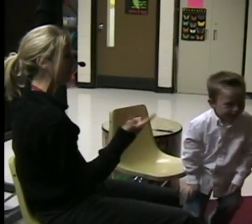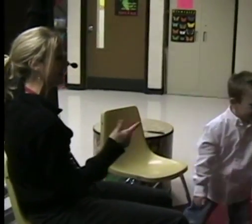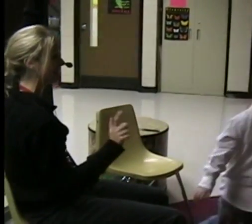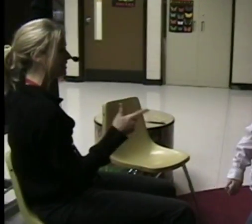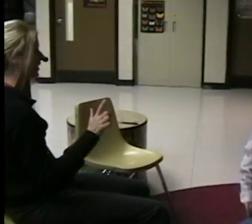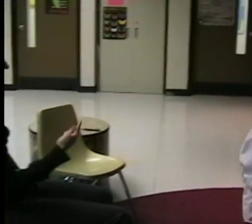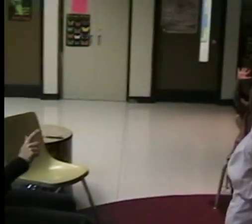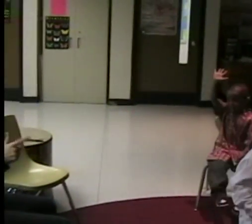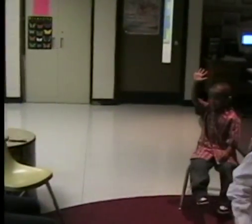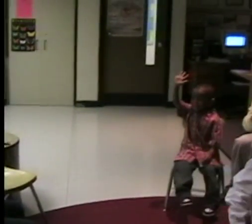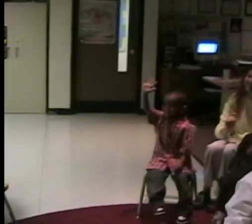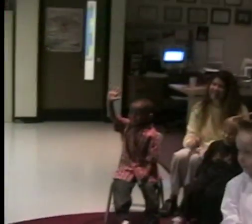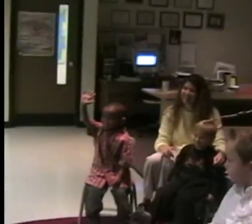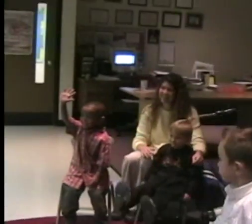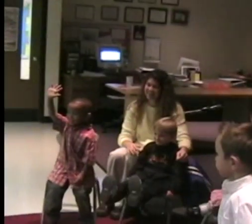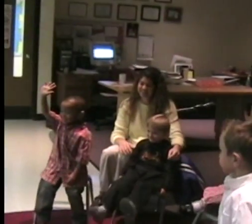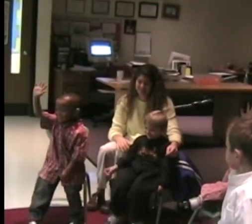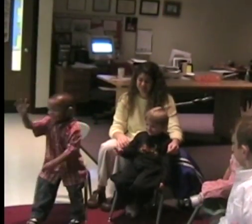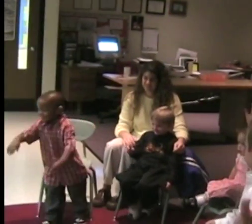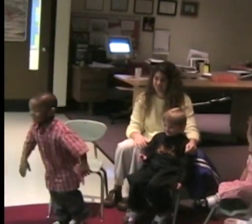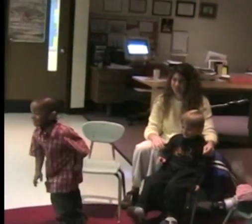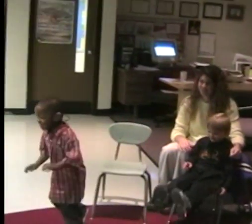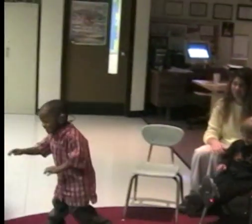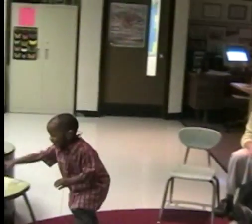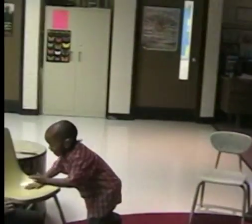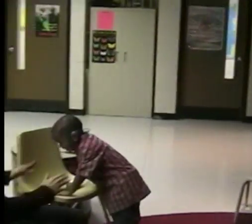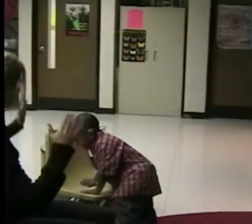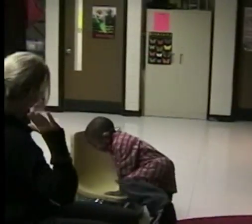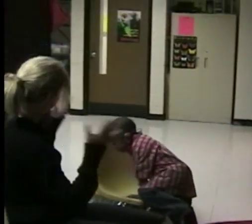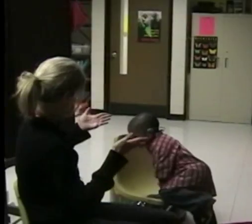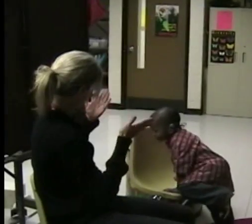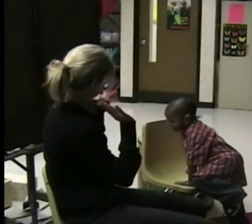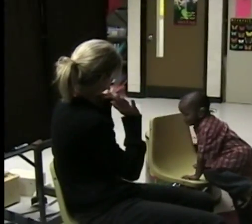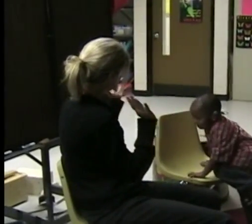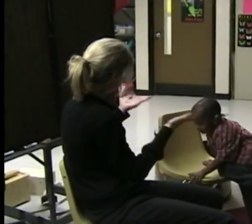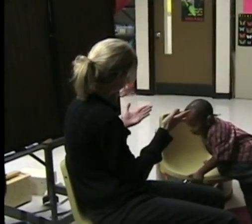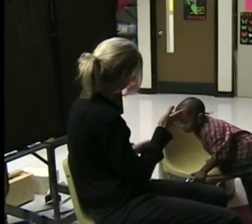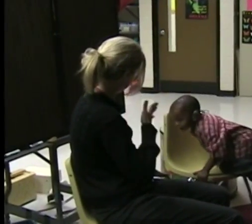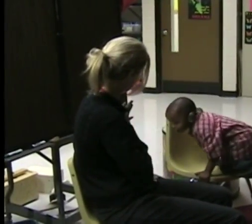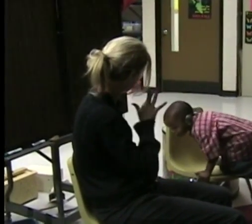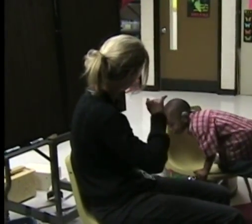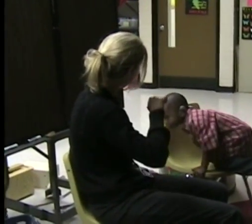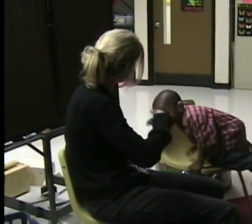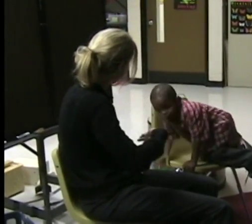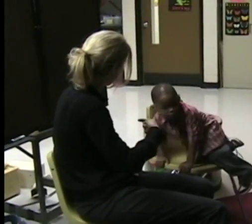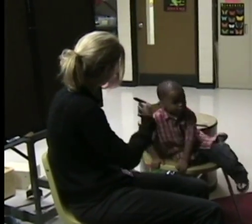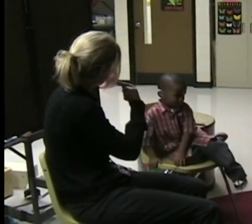"Who wants a turn? Dionte!" "Listen, listen to my rap,